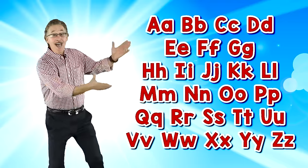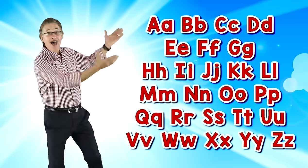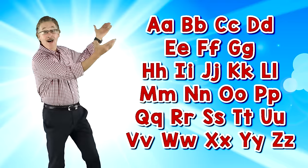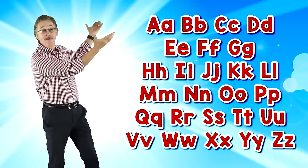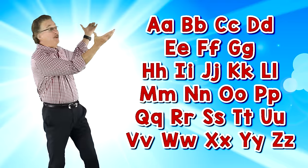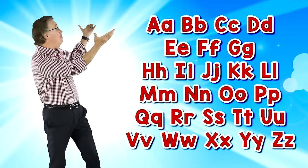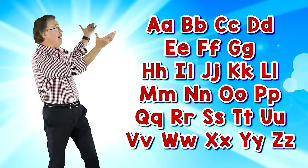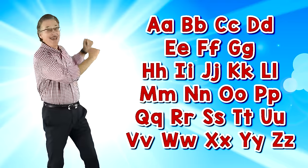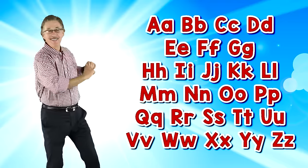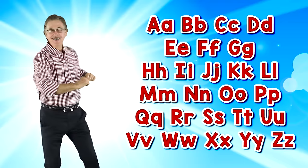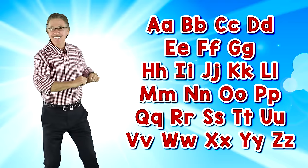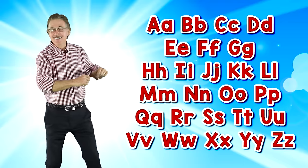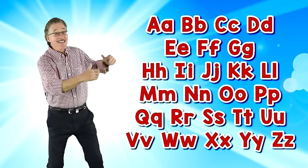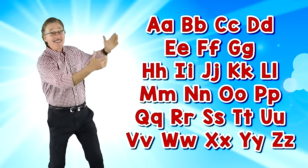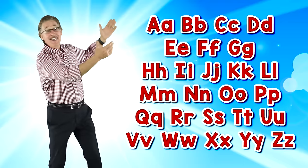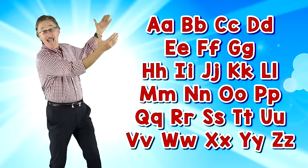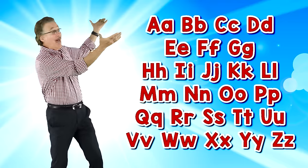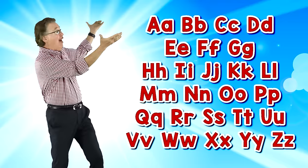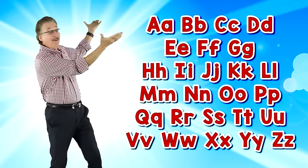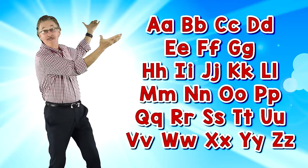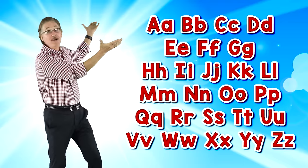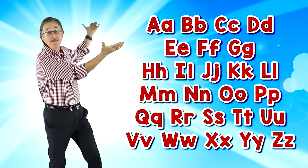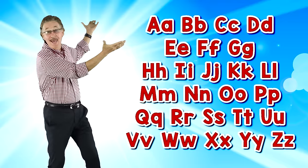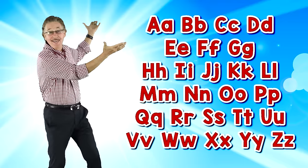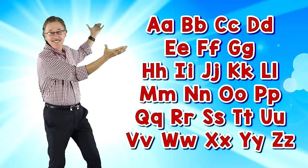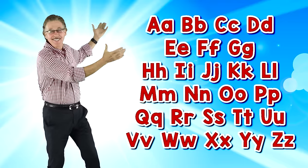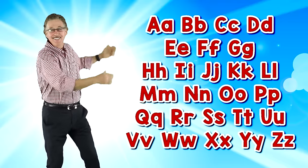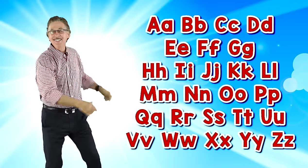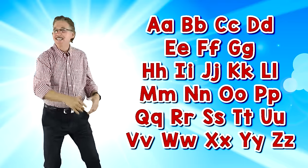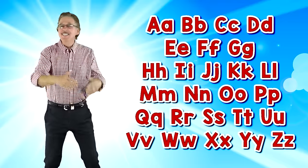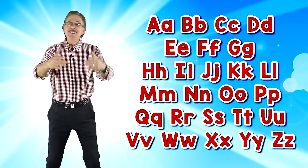The alphabet, the alphabet